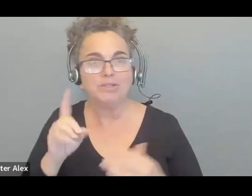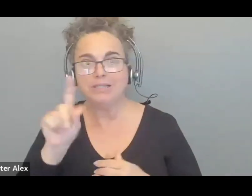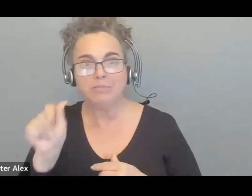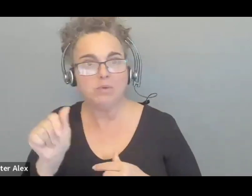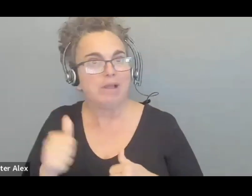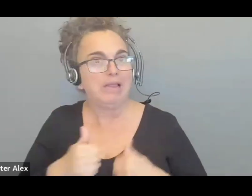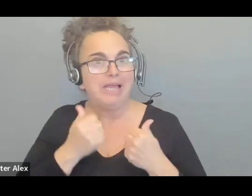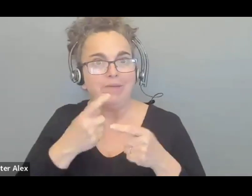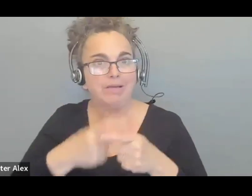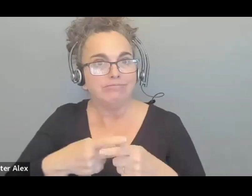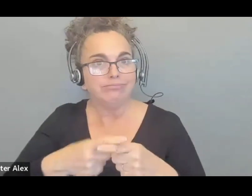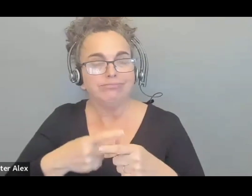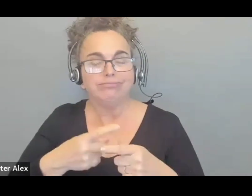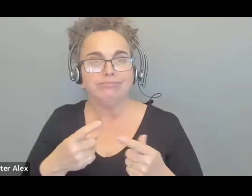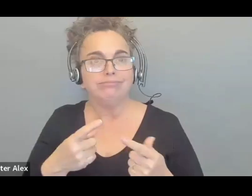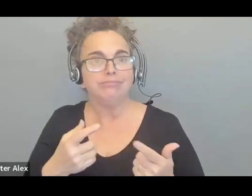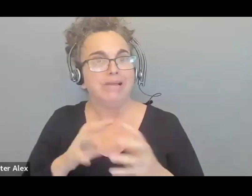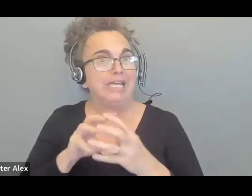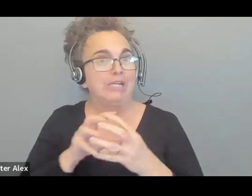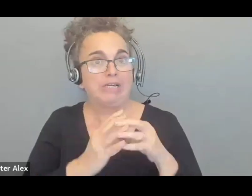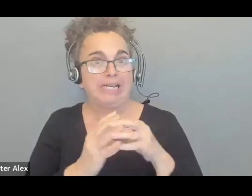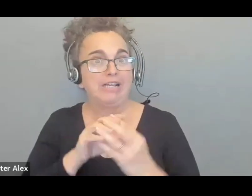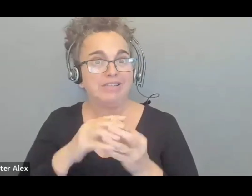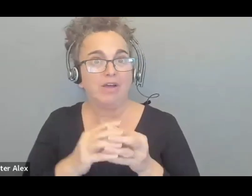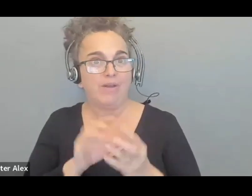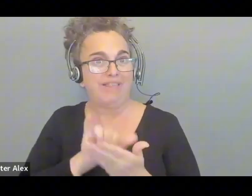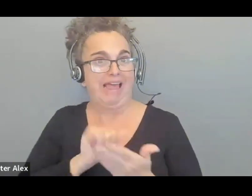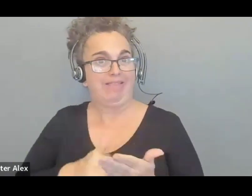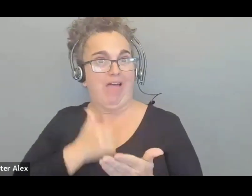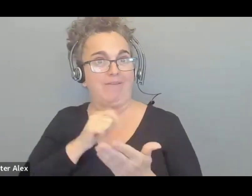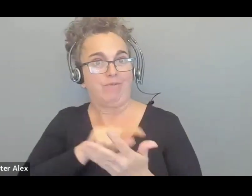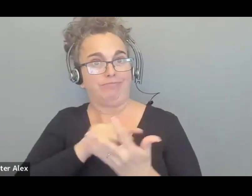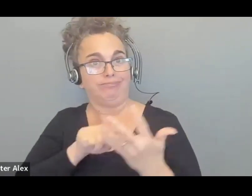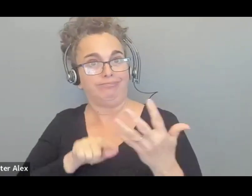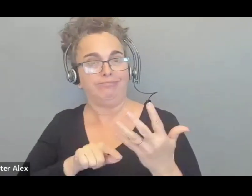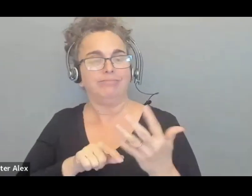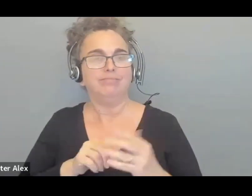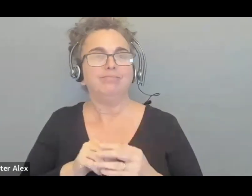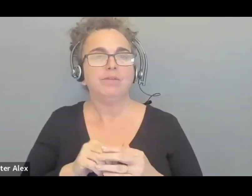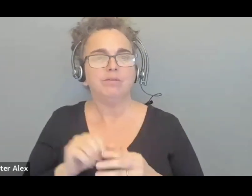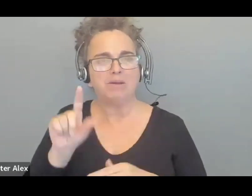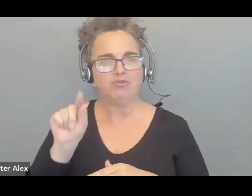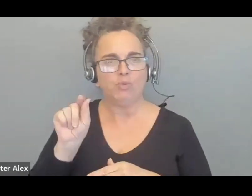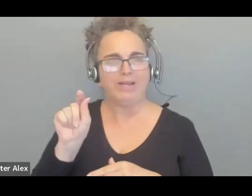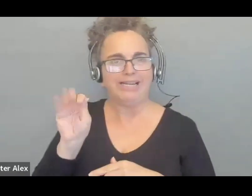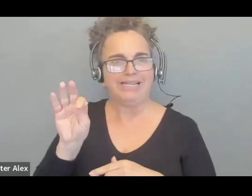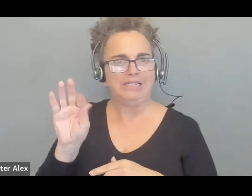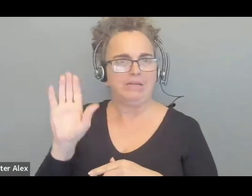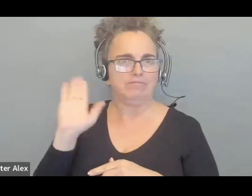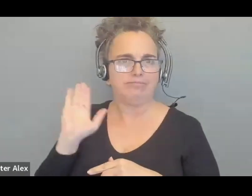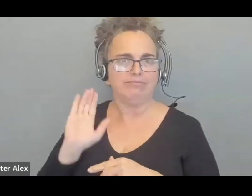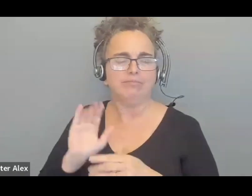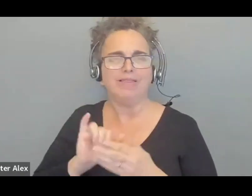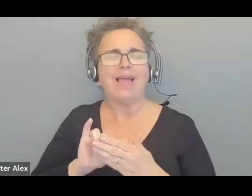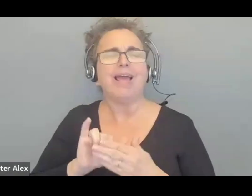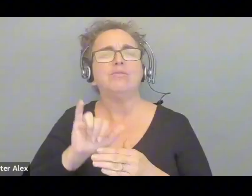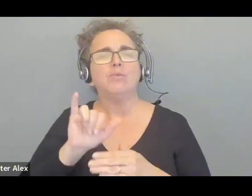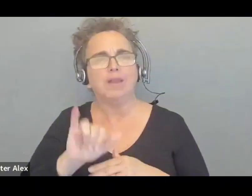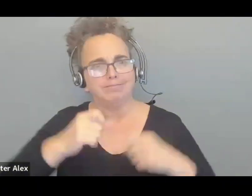intersectionality of it. And back then, I think 2019 was my pivot point when I realized that okay,